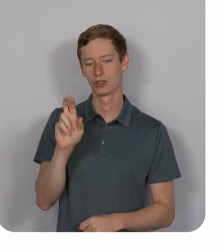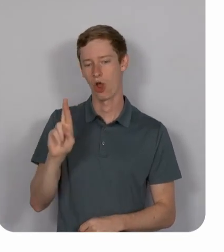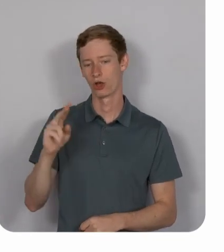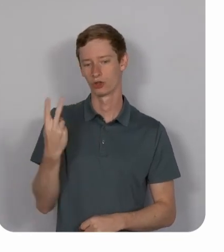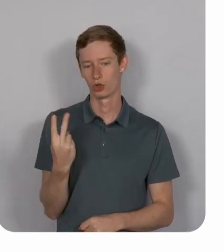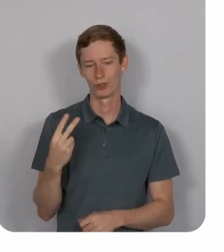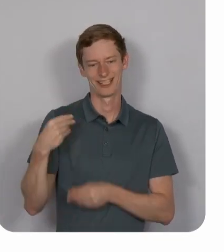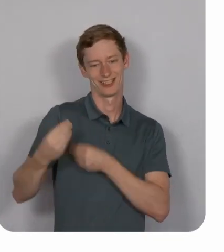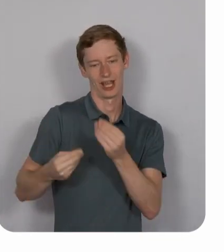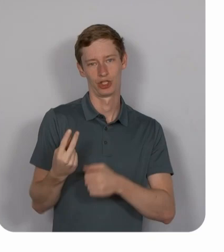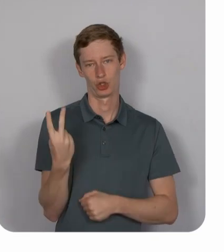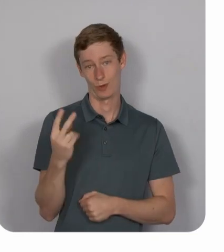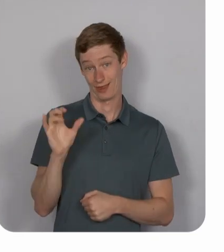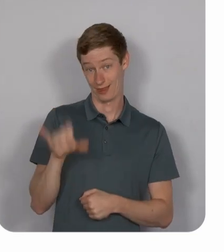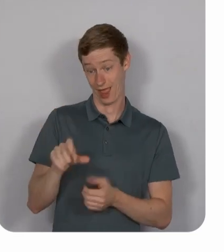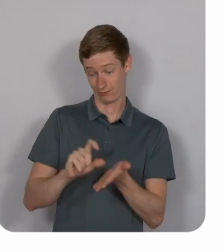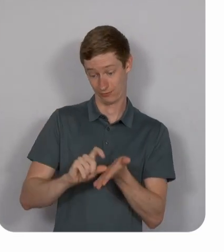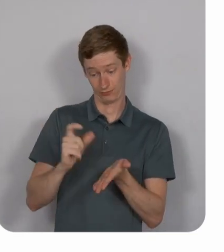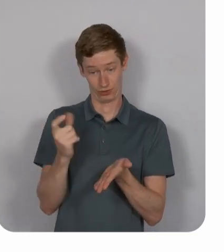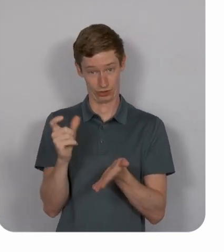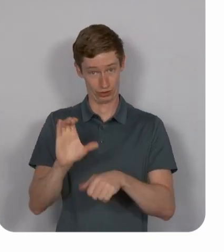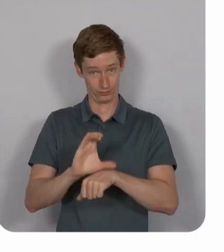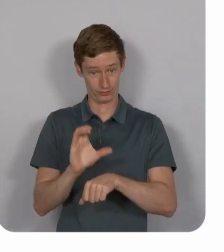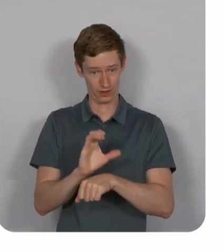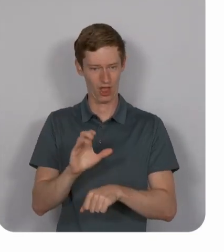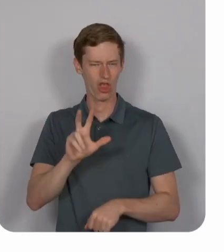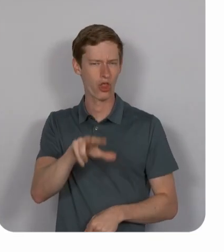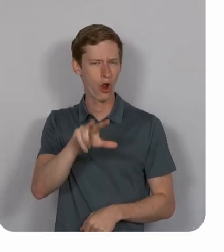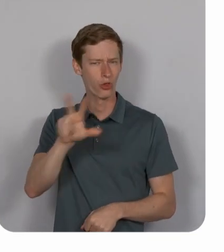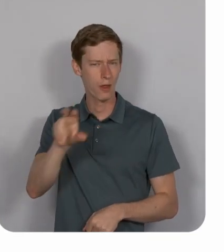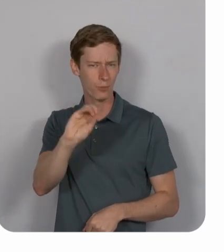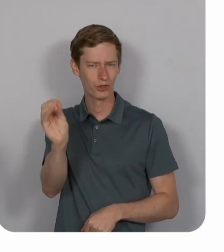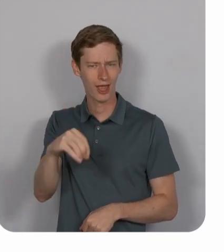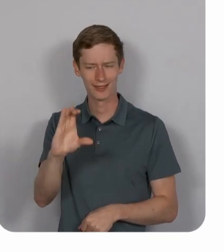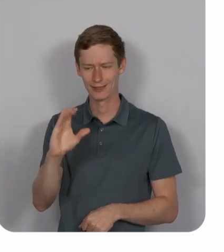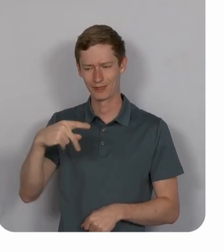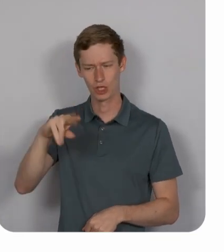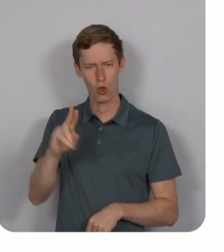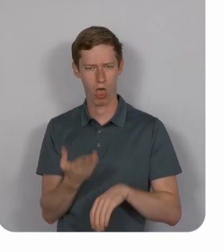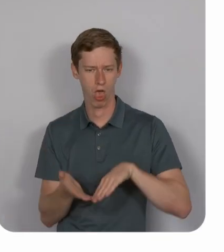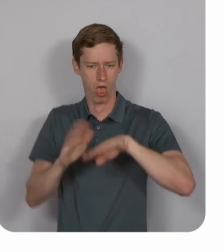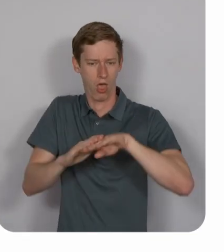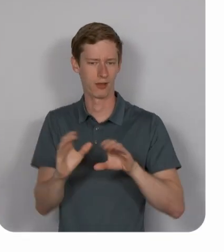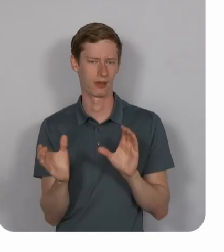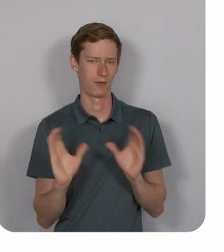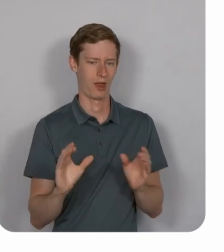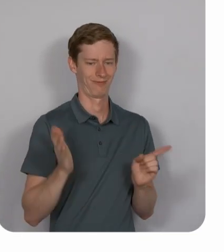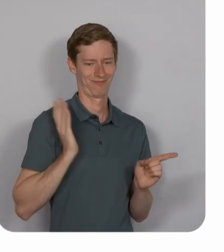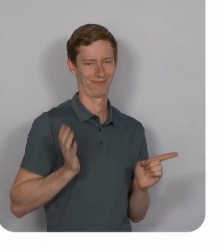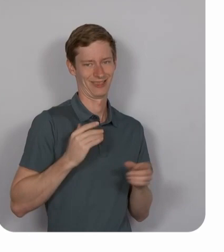represents an increase of over 33% in CPU performance compared to the Quest 2′s XR2 Gen 1 Platform.